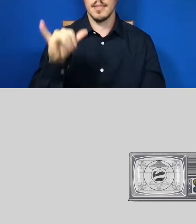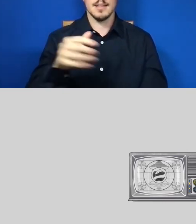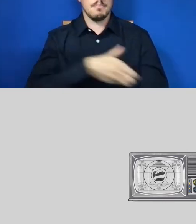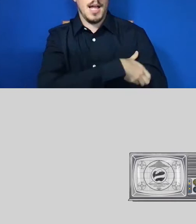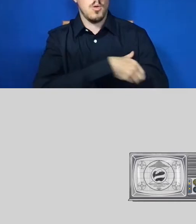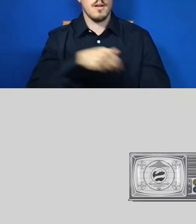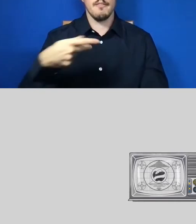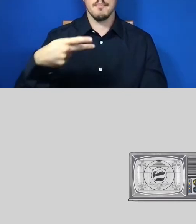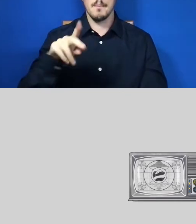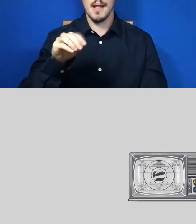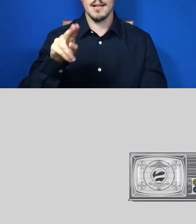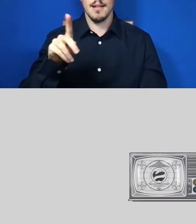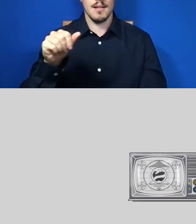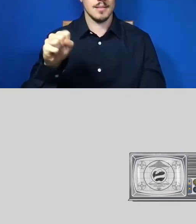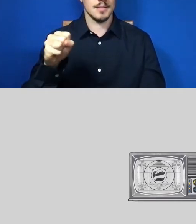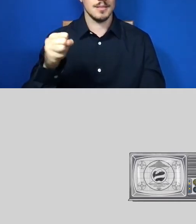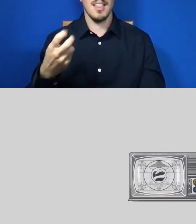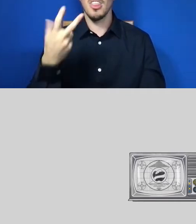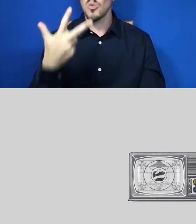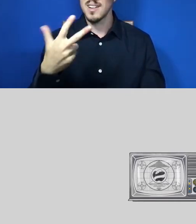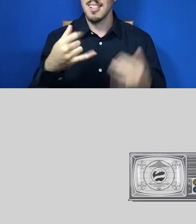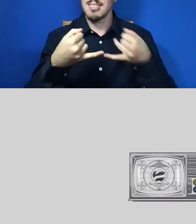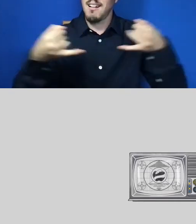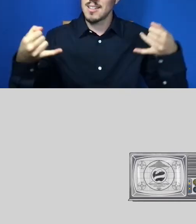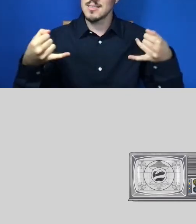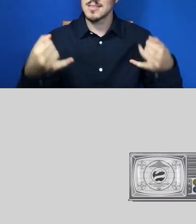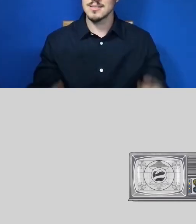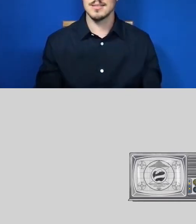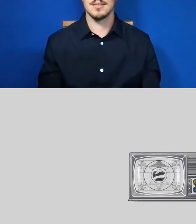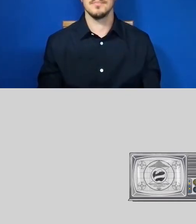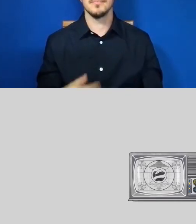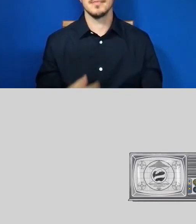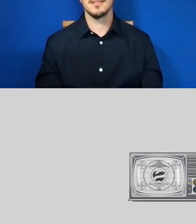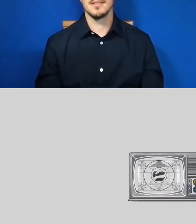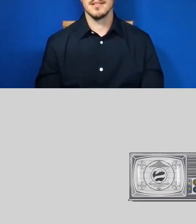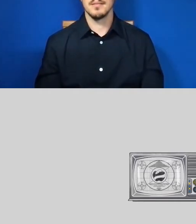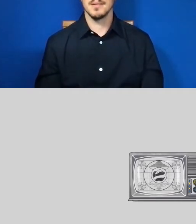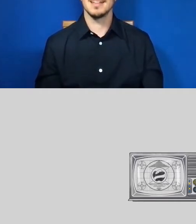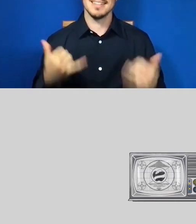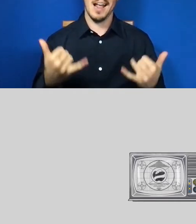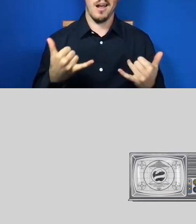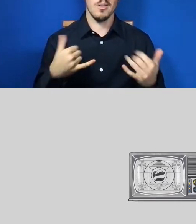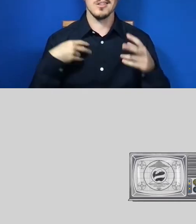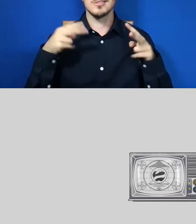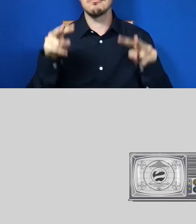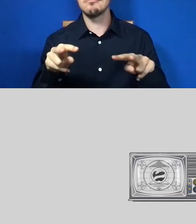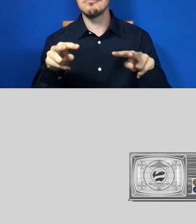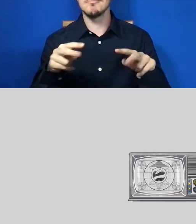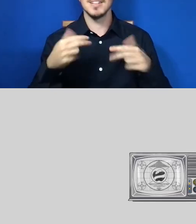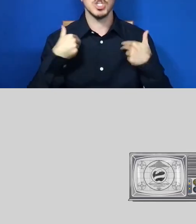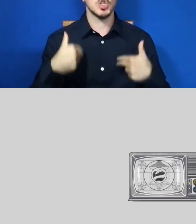That's the power of Panda, in just three lines. But let's take a look at this in a human friendly way.